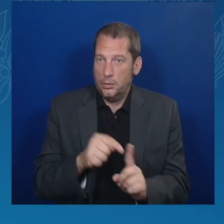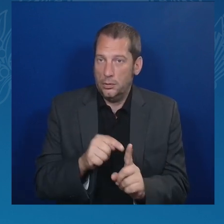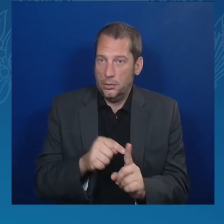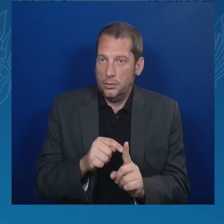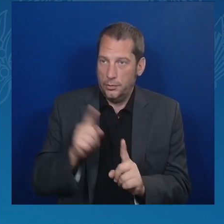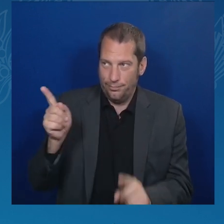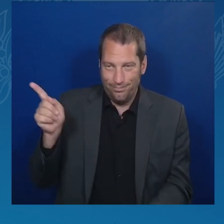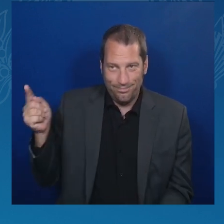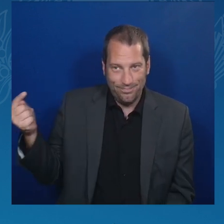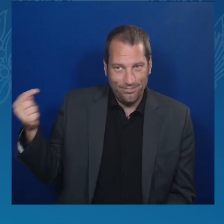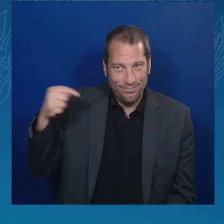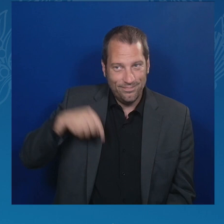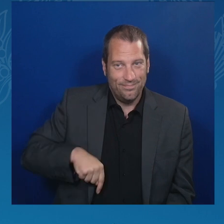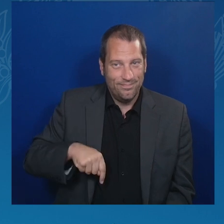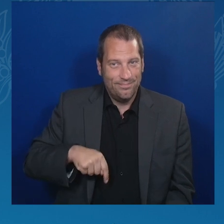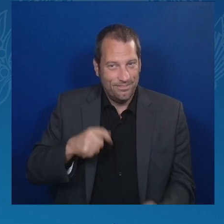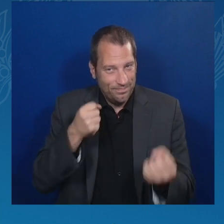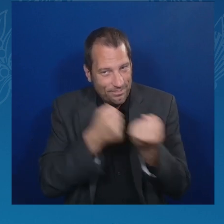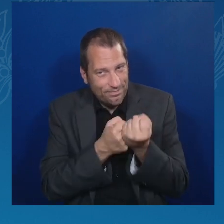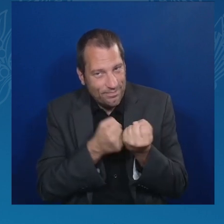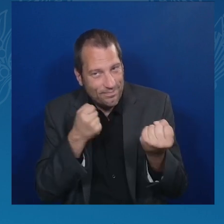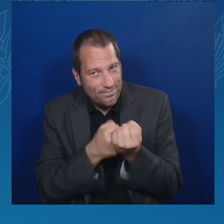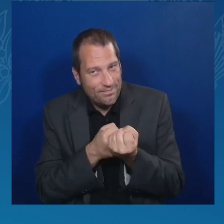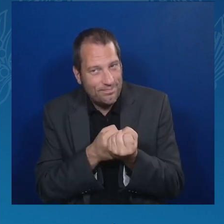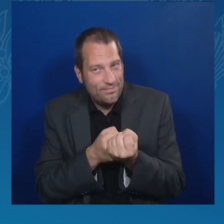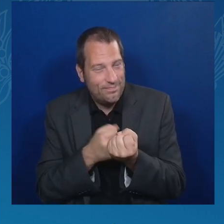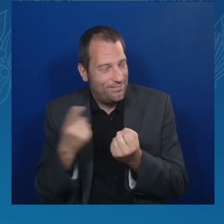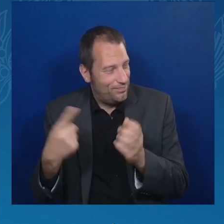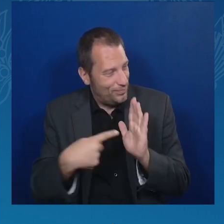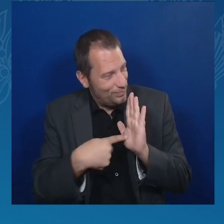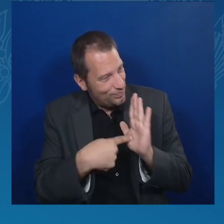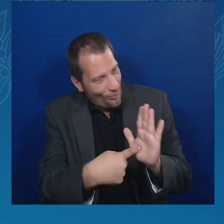She showed love to the housekeepers and all the workers.